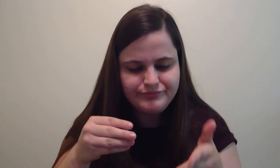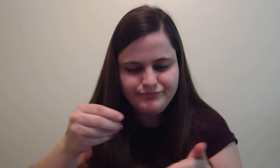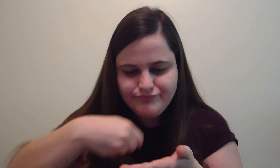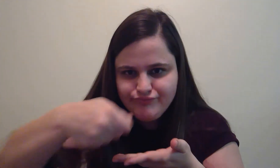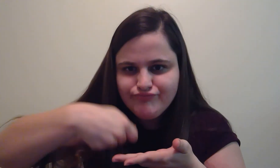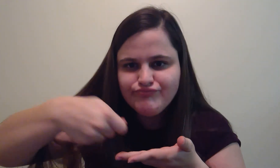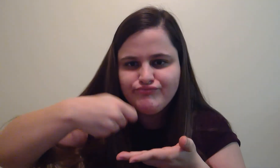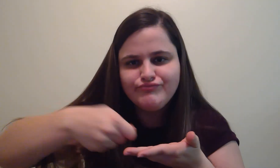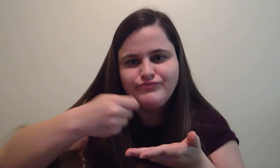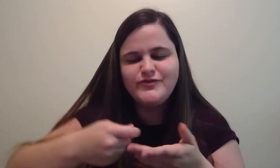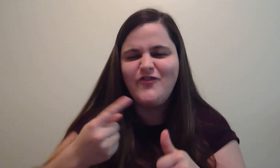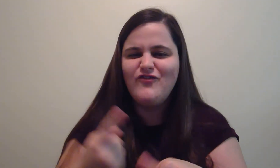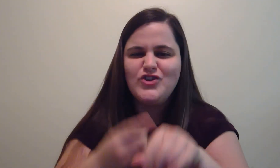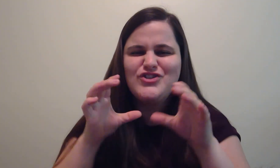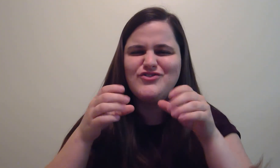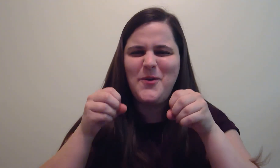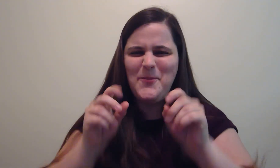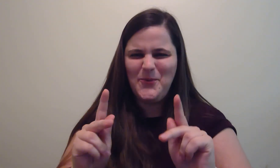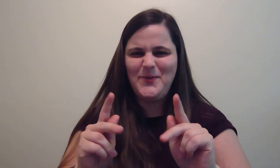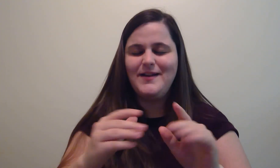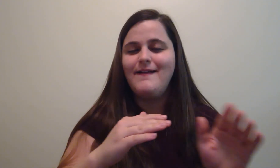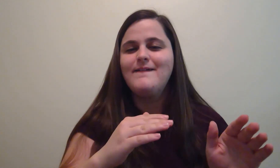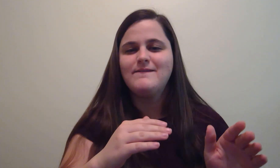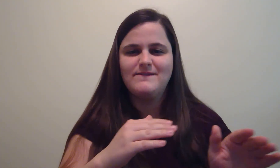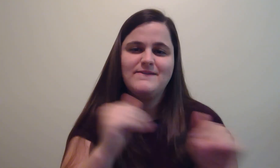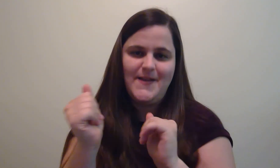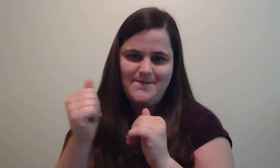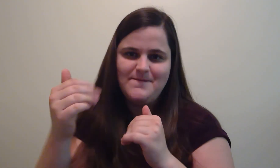I just went back to eating and pretended to listen to my dad. The first chance I got I excused myself